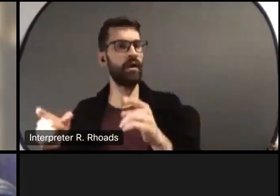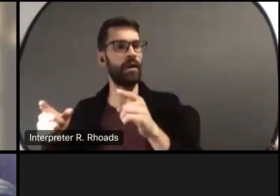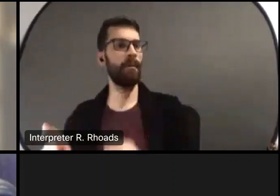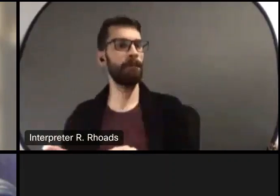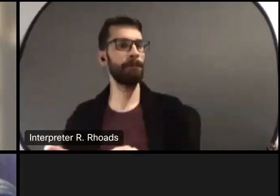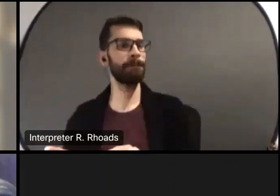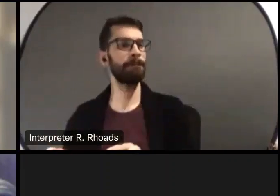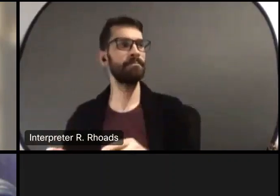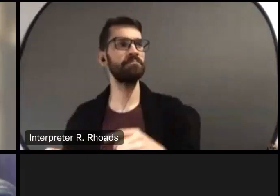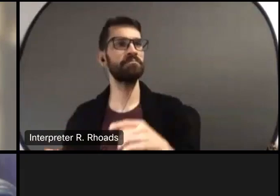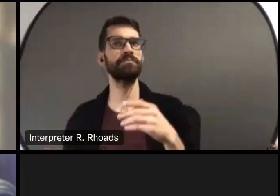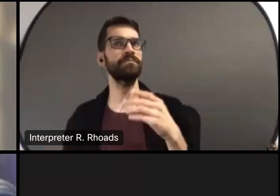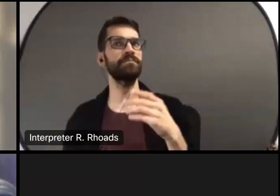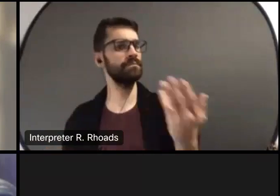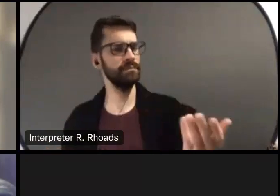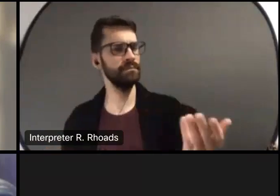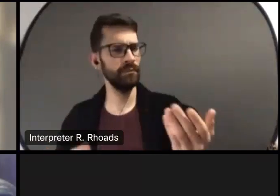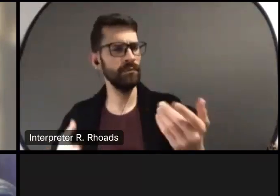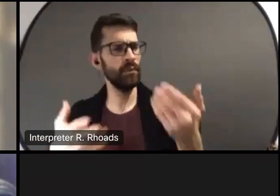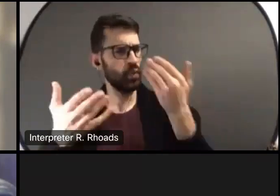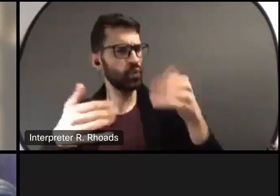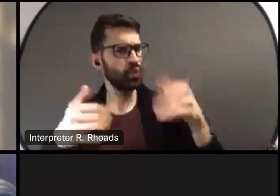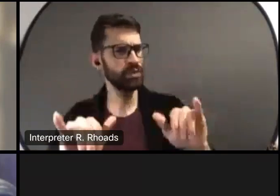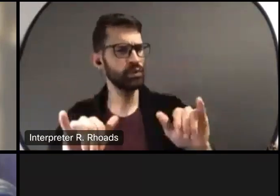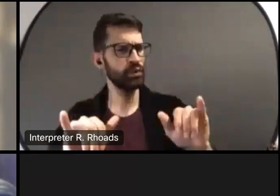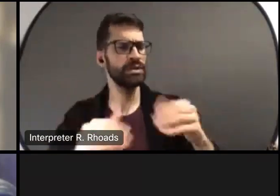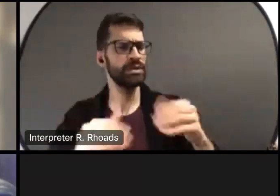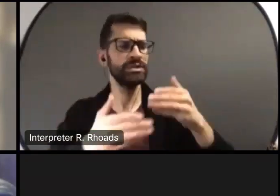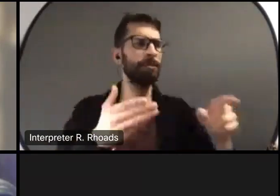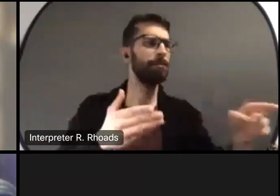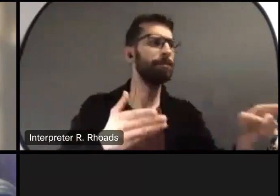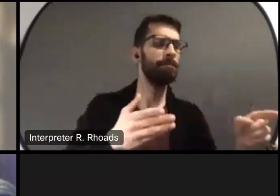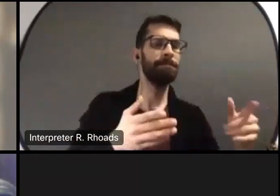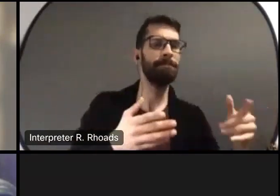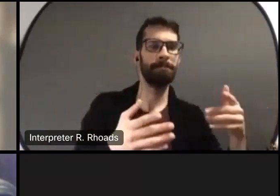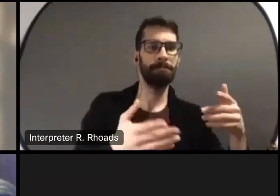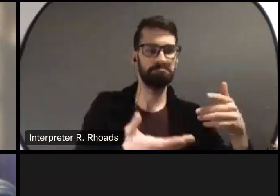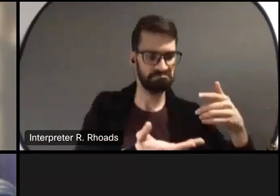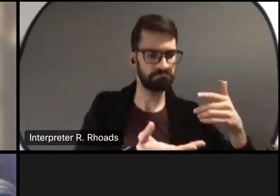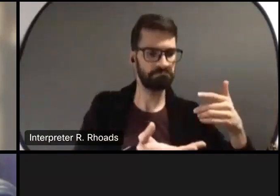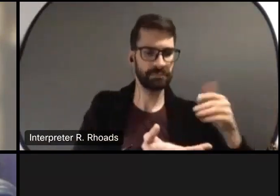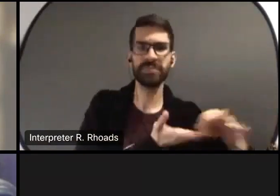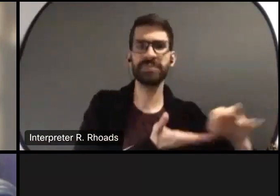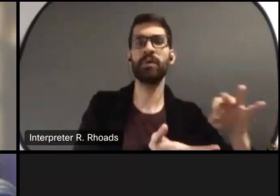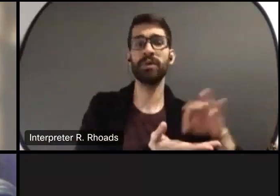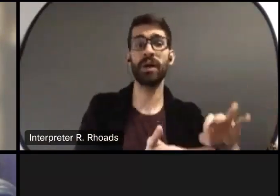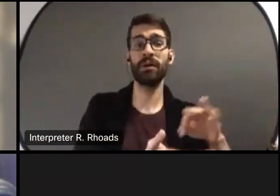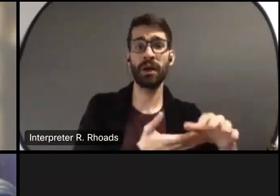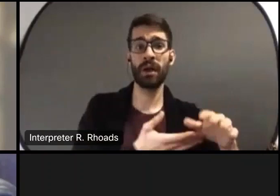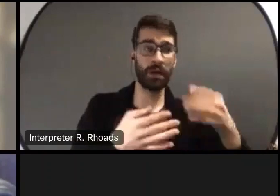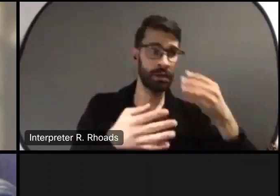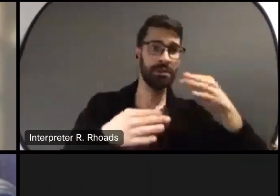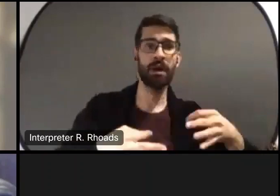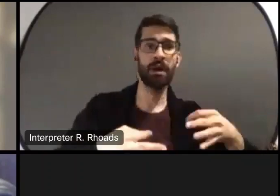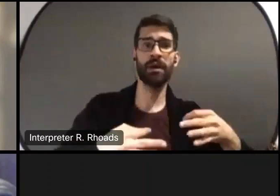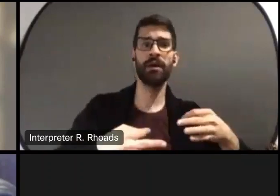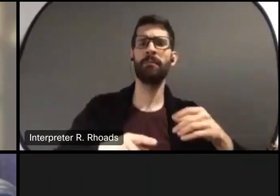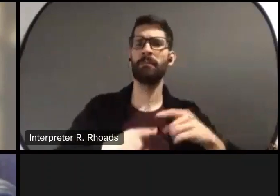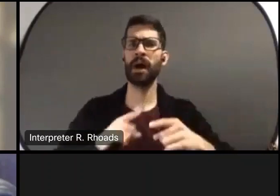still waiting for some that may be contested, they know who we are going in. Is it possible to get